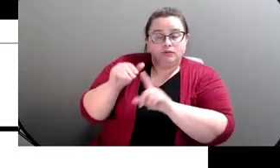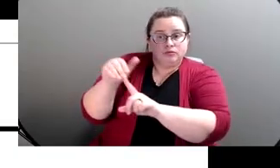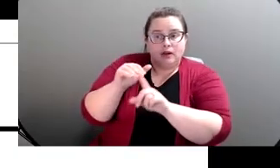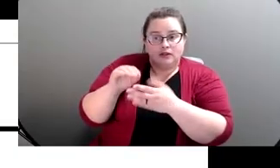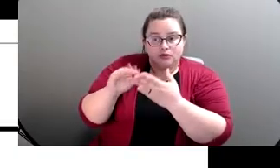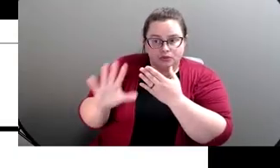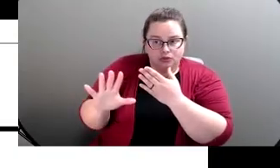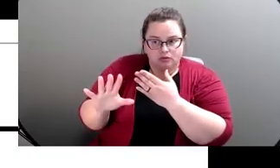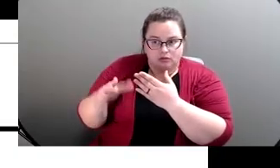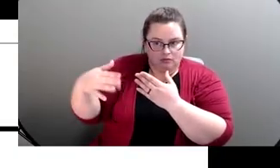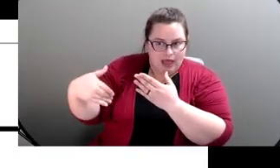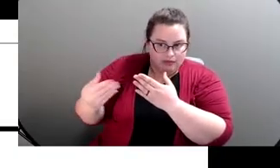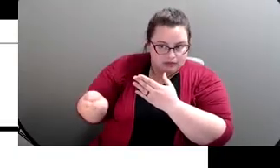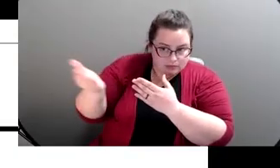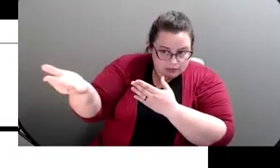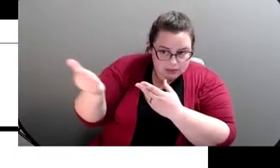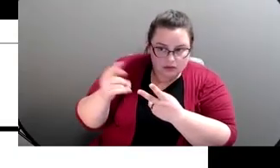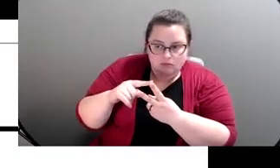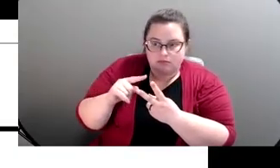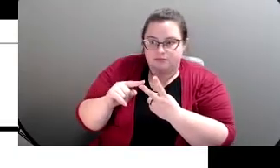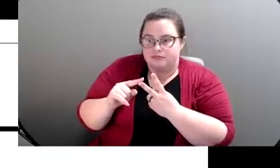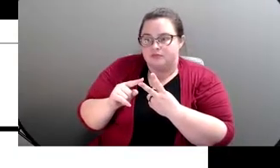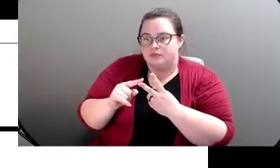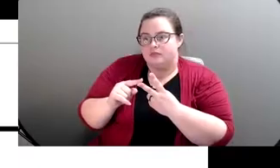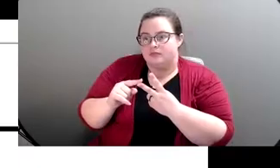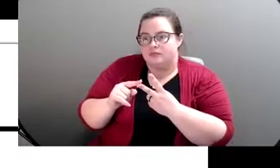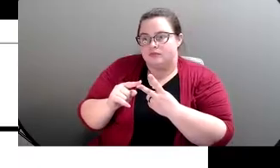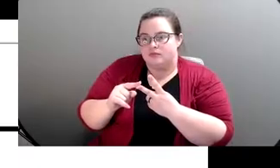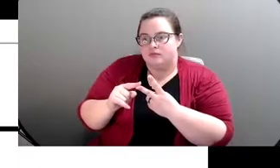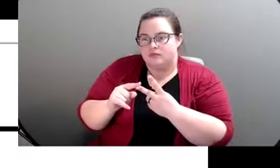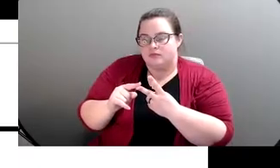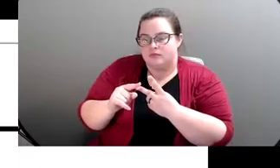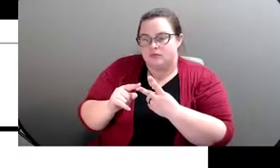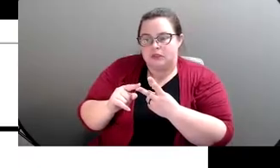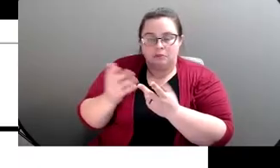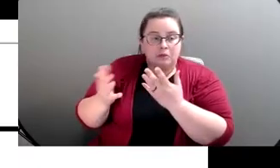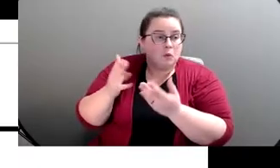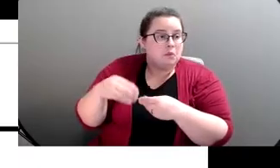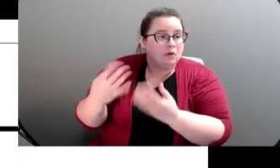maybe you want to provide some feedback for those students who scored.